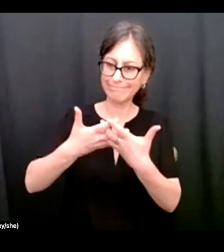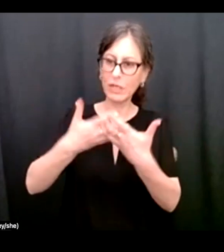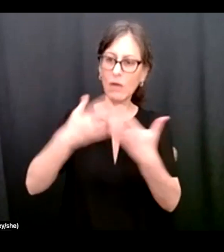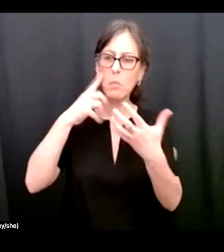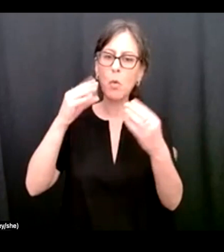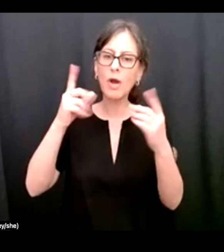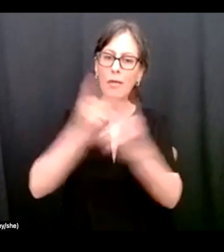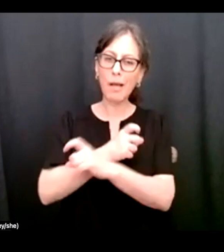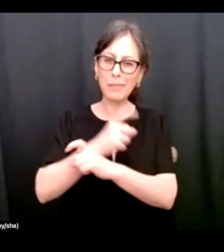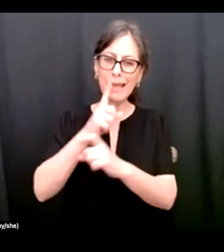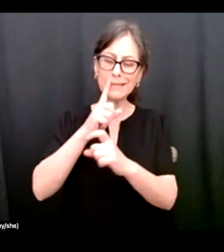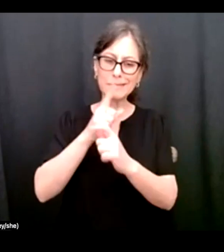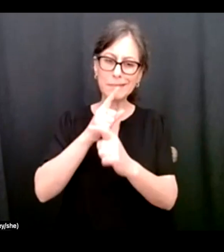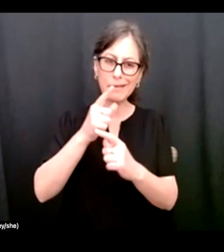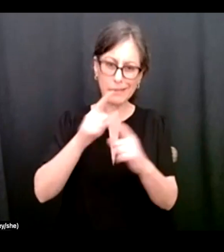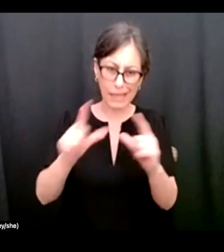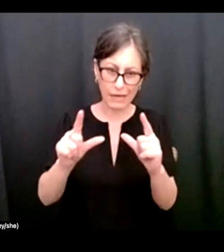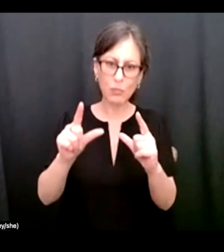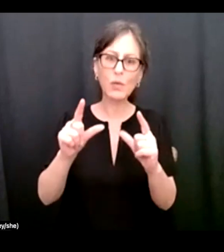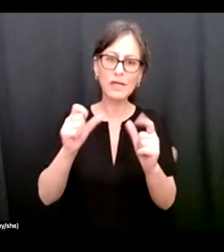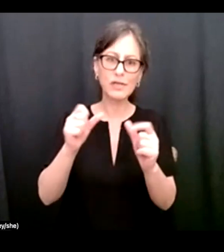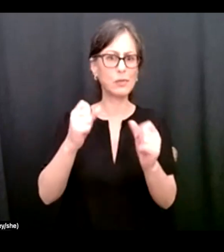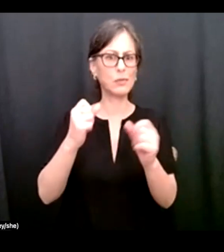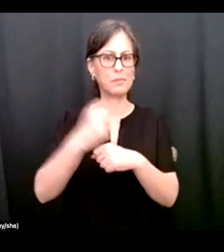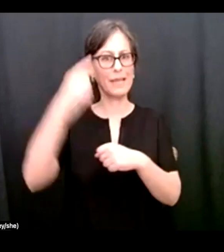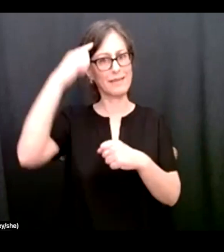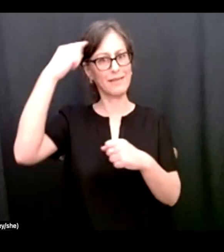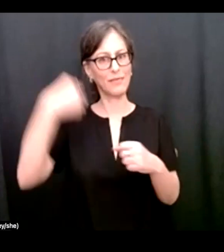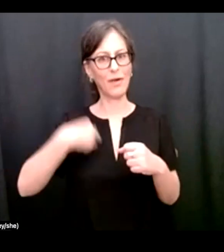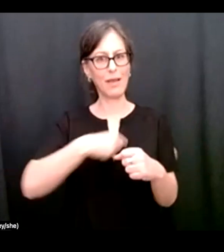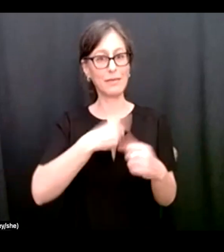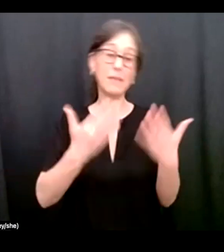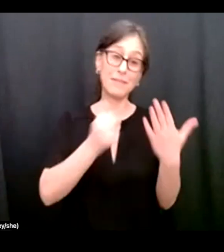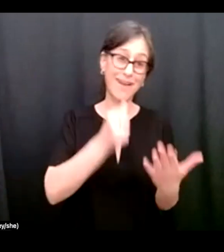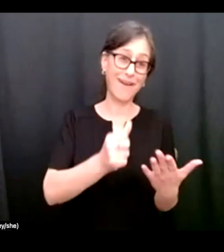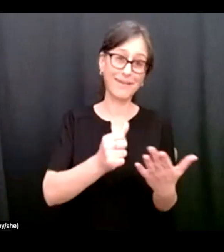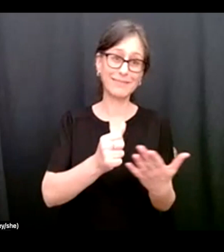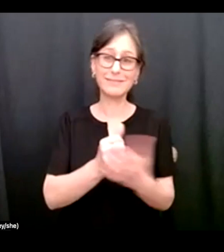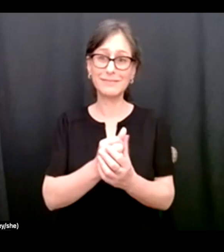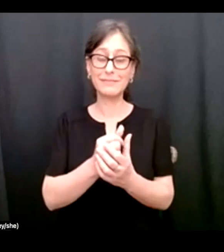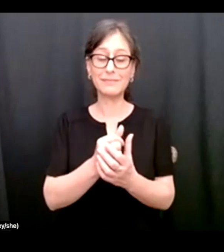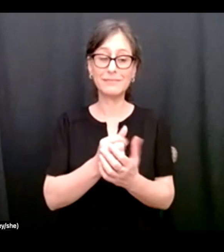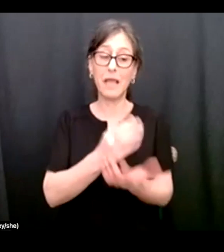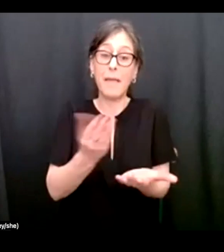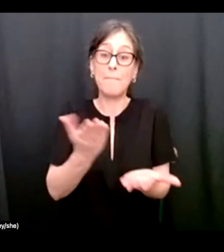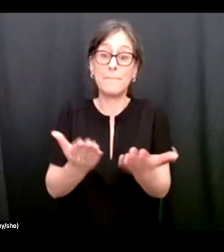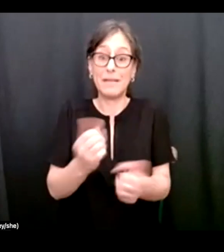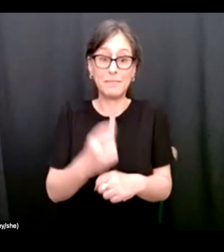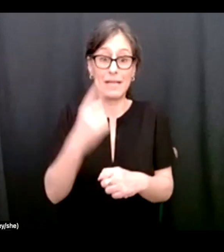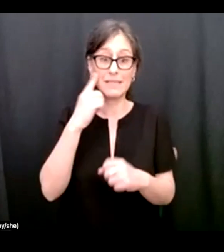that makes sense to us, perhaps, maybe not, and maybe perhaps makes sense to the reader.